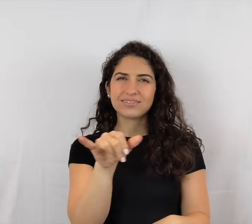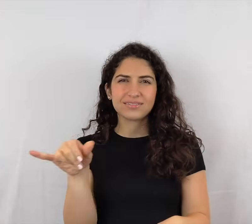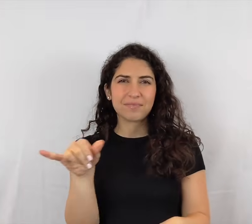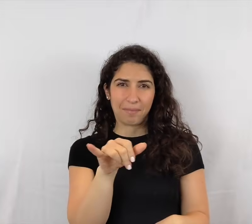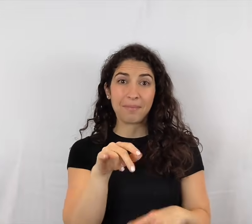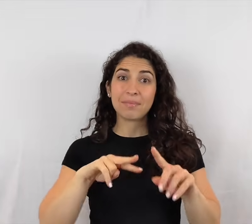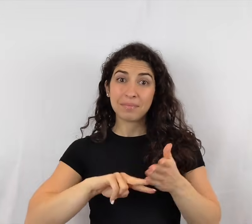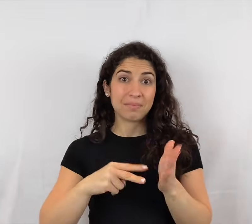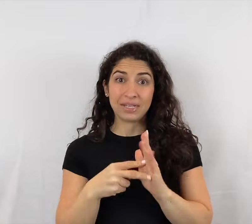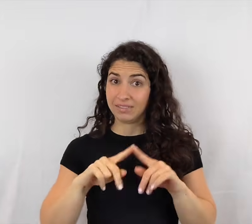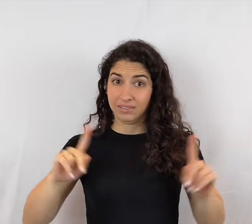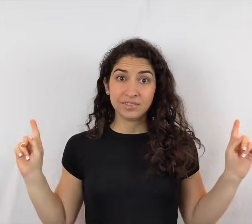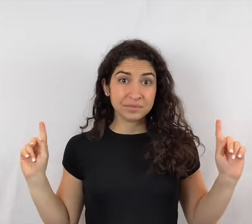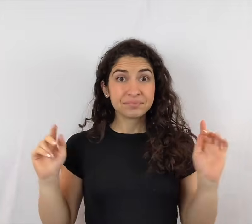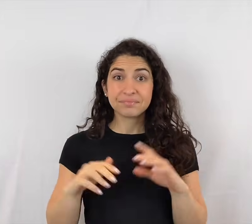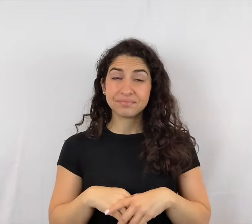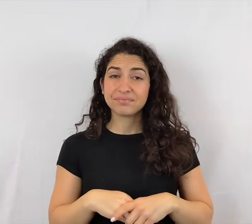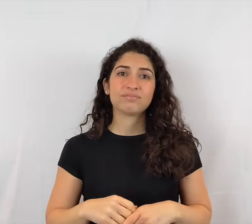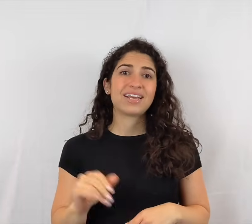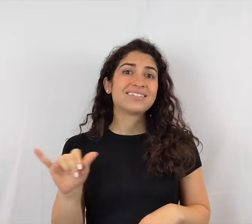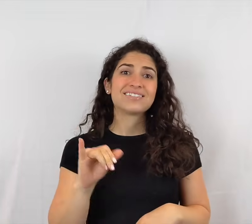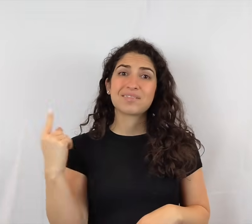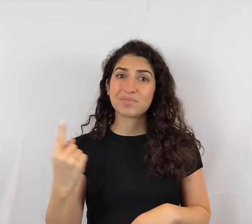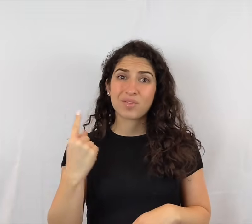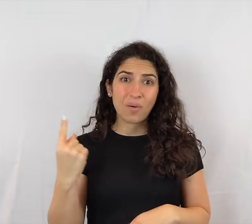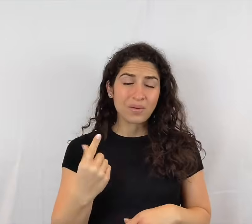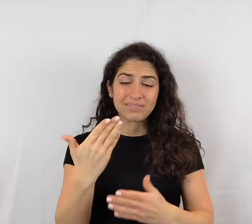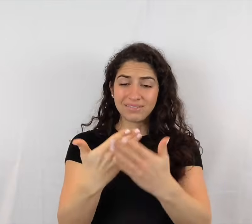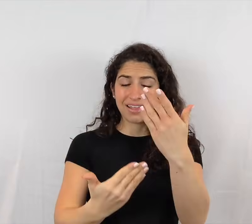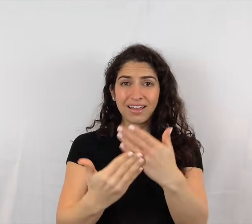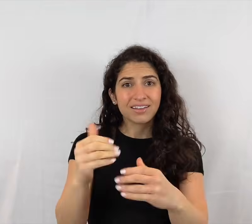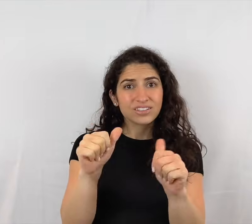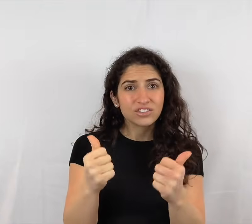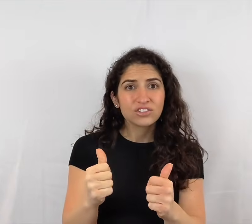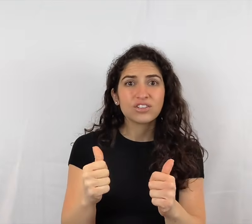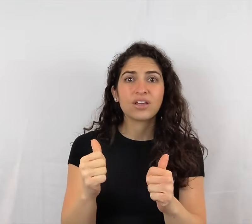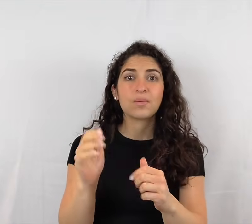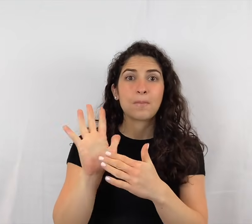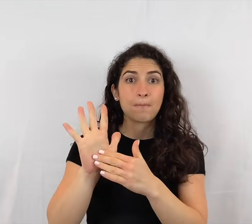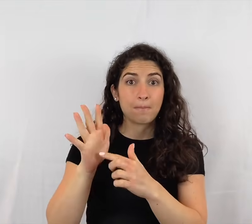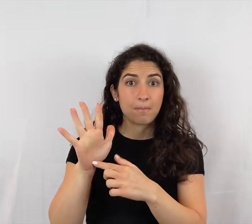that look kind of similar, but the meanings are different. Same as always, the handshape,